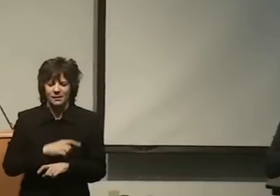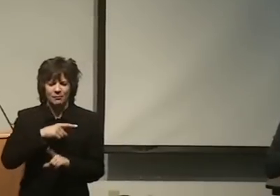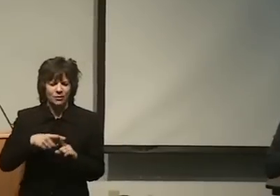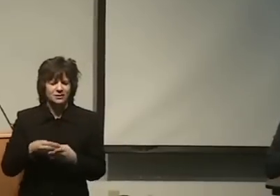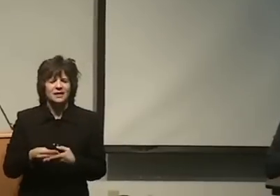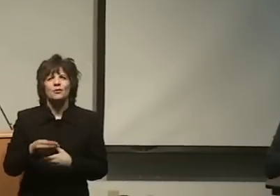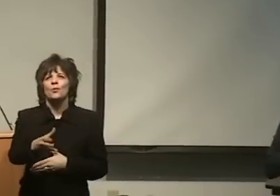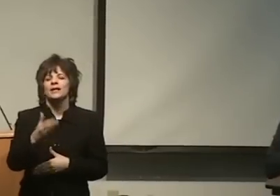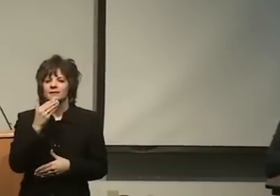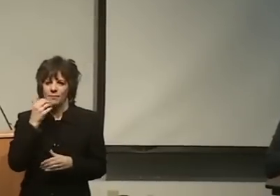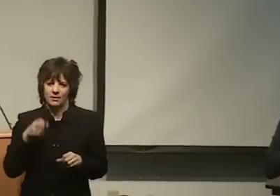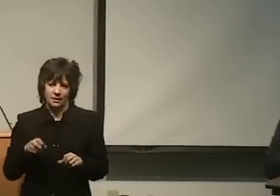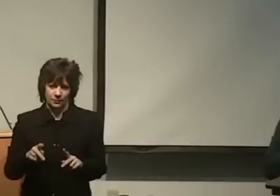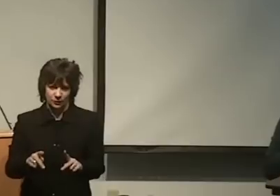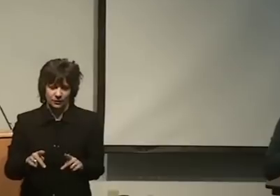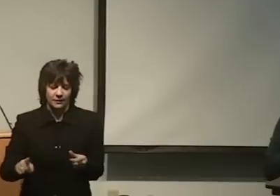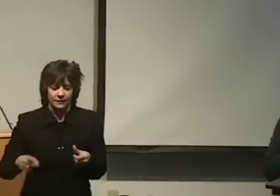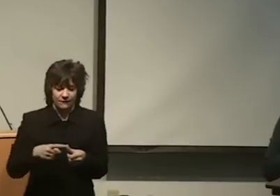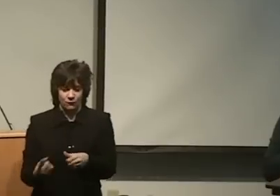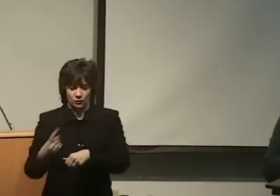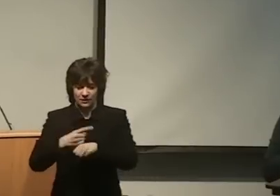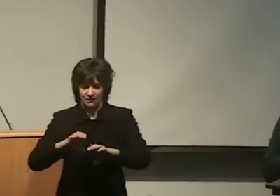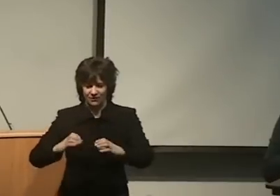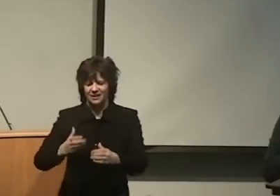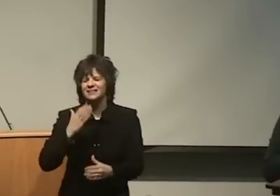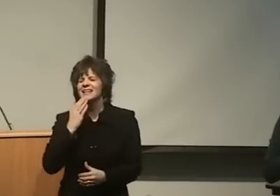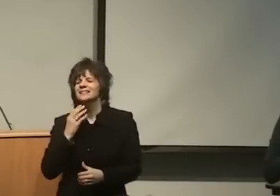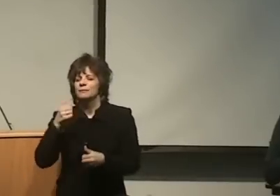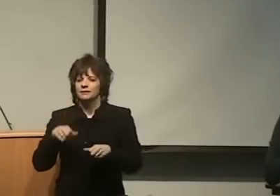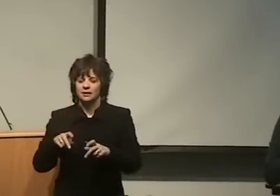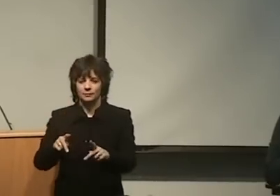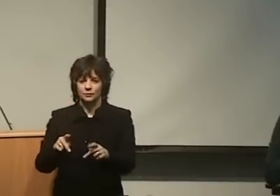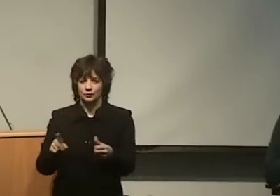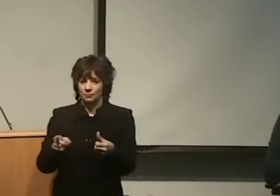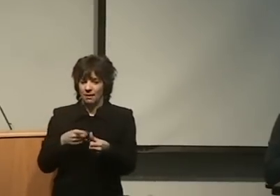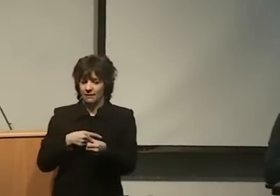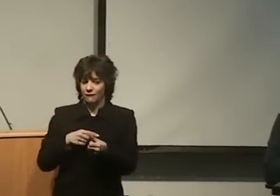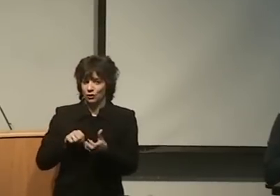The first day of class is your best opportunity to make a first impression, that your subject matters,